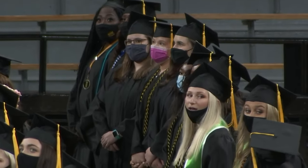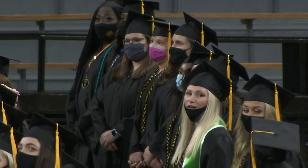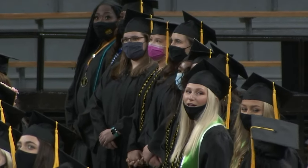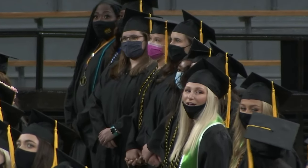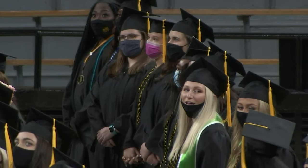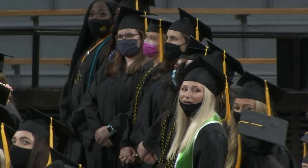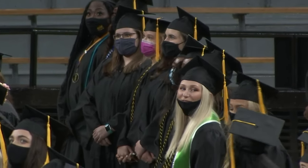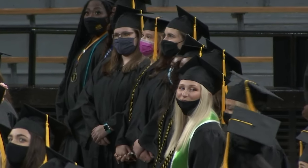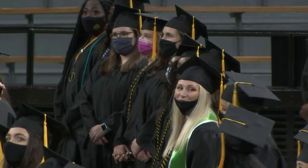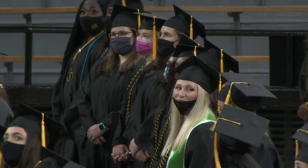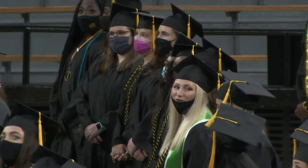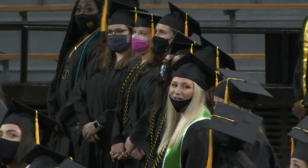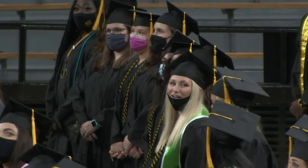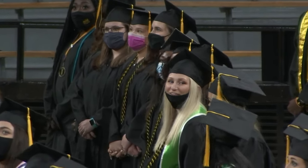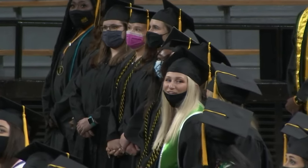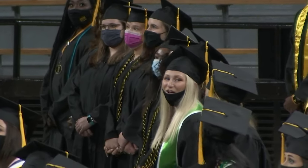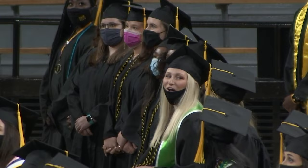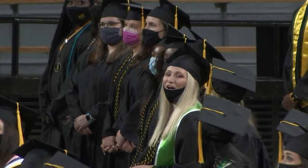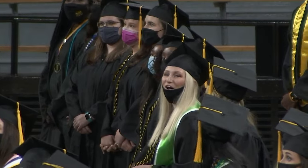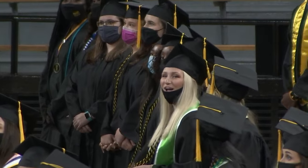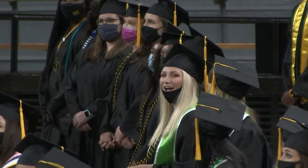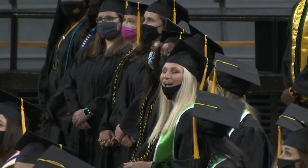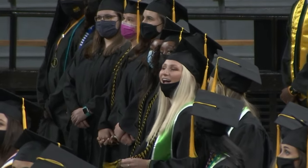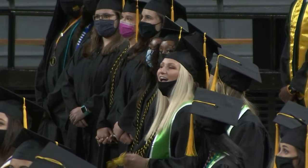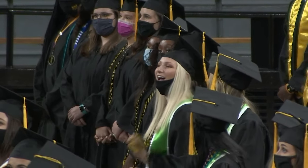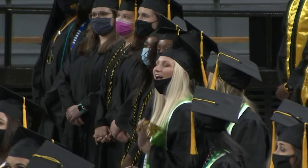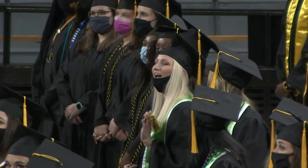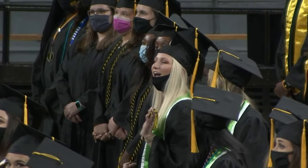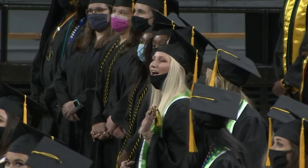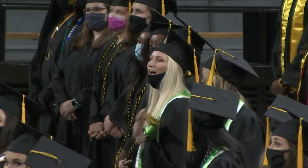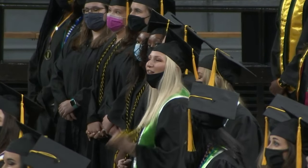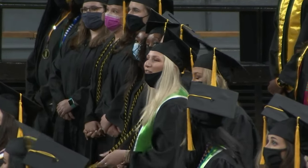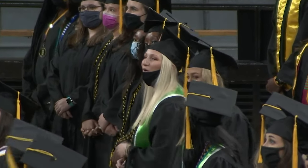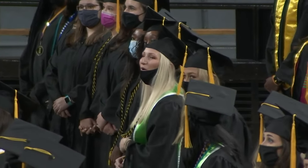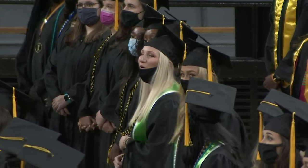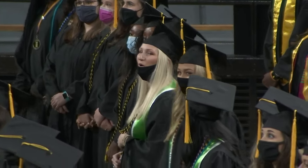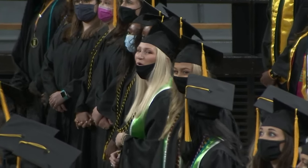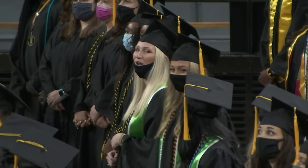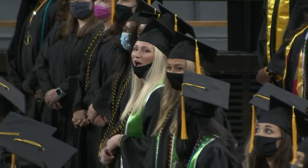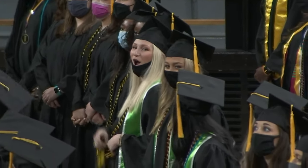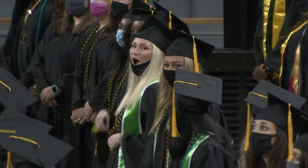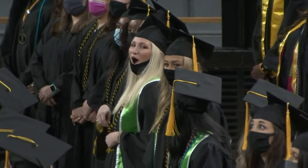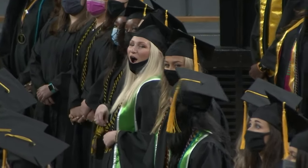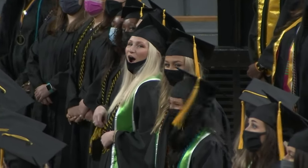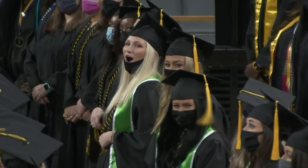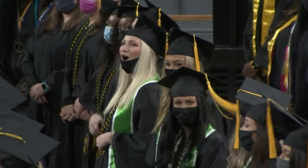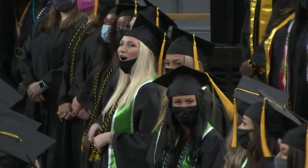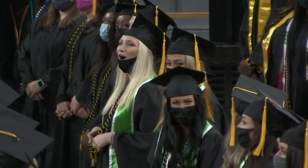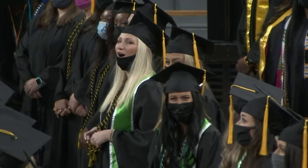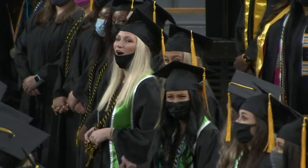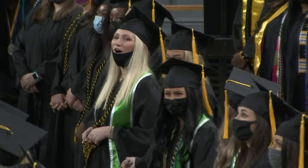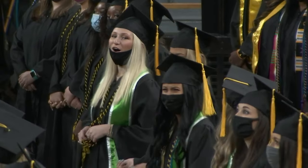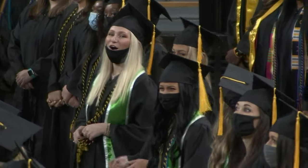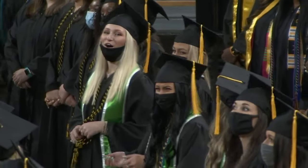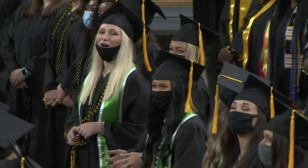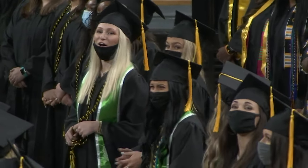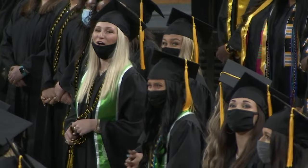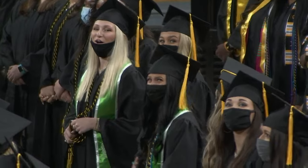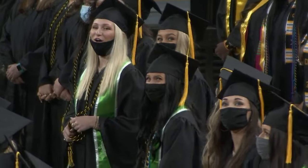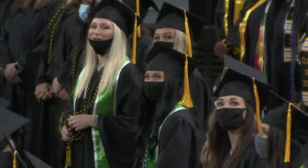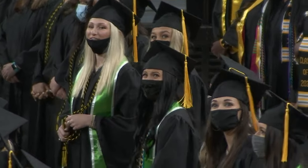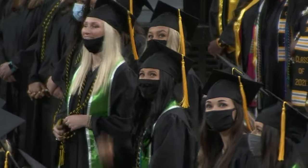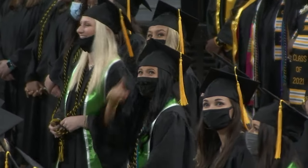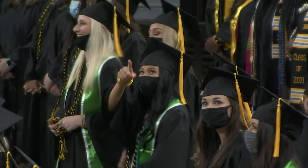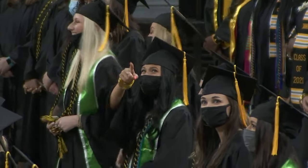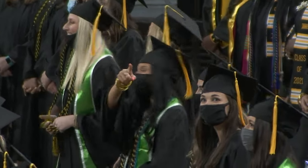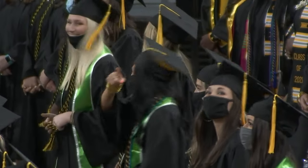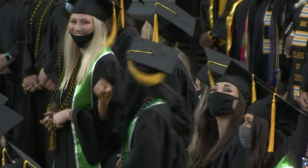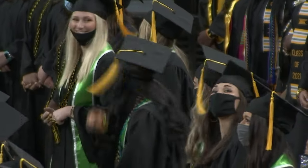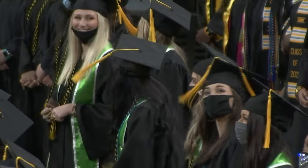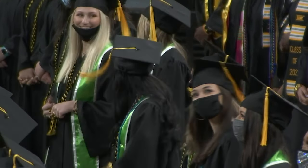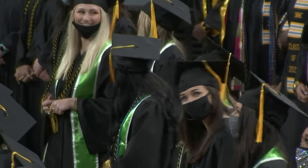As we praise thy hallowed halls.